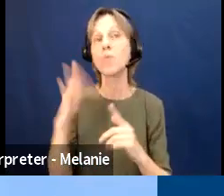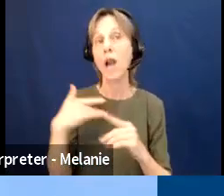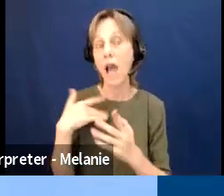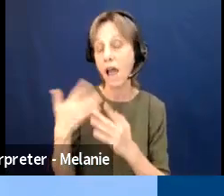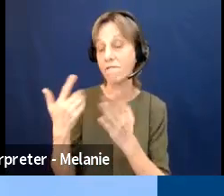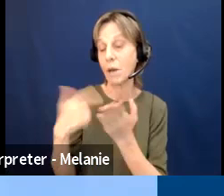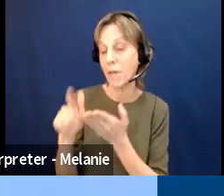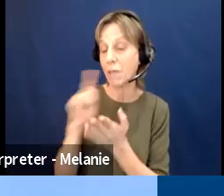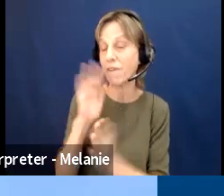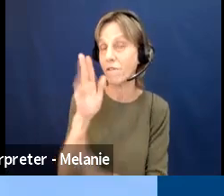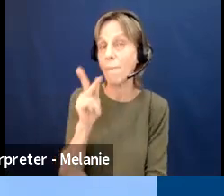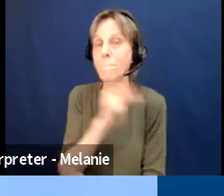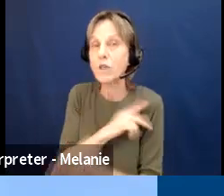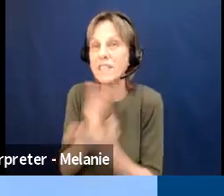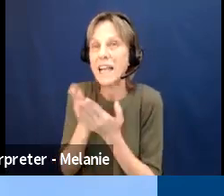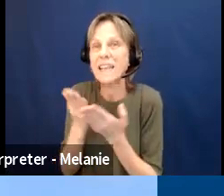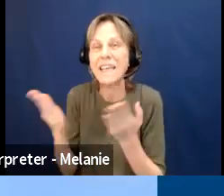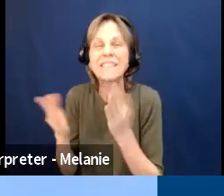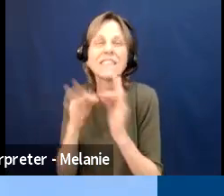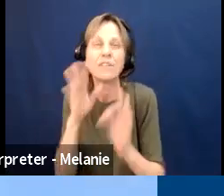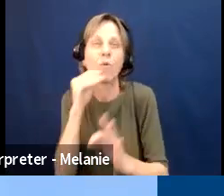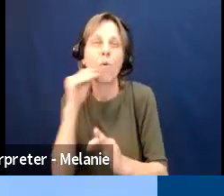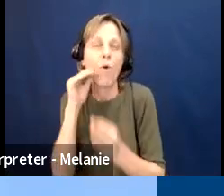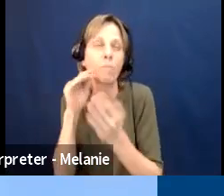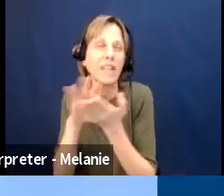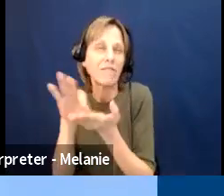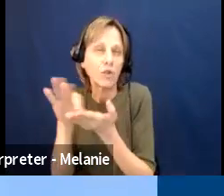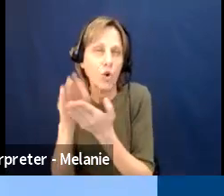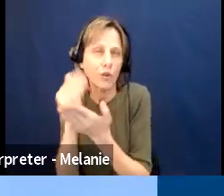with your home inventory and then another one for those additional living expenses while you're